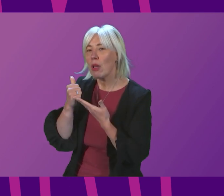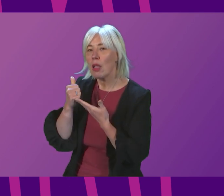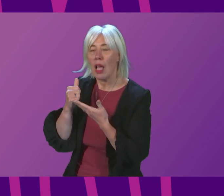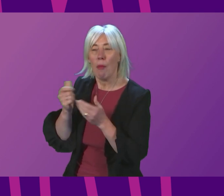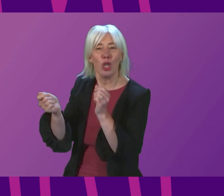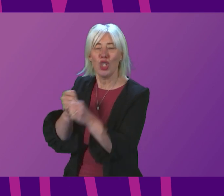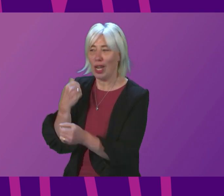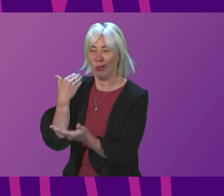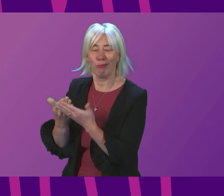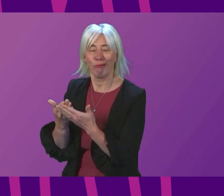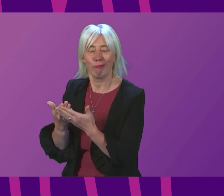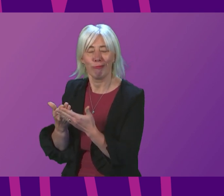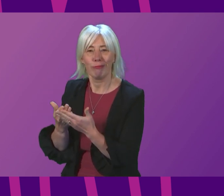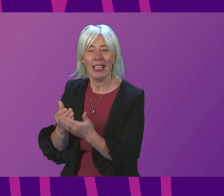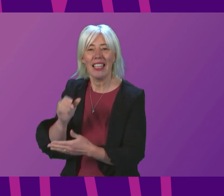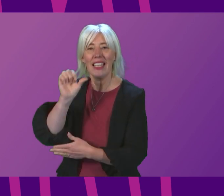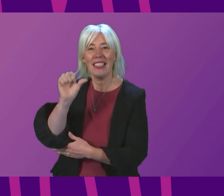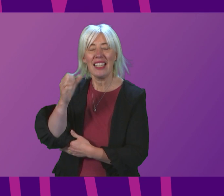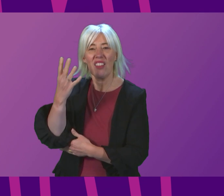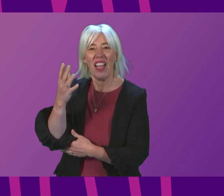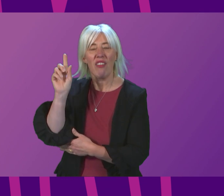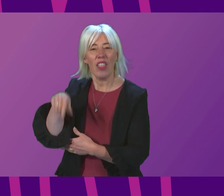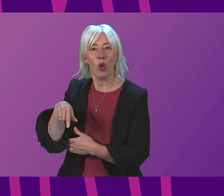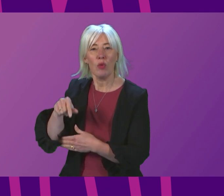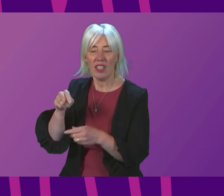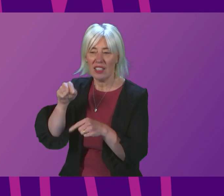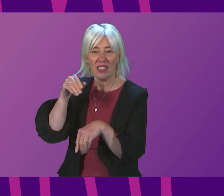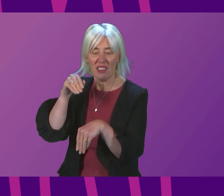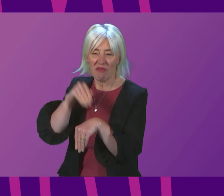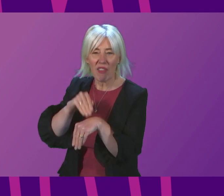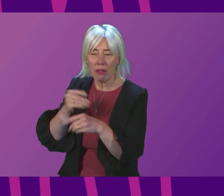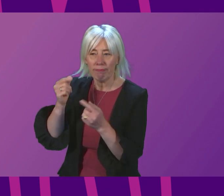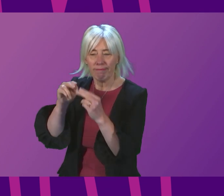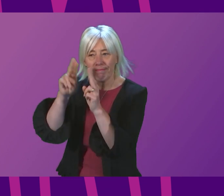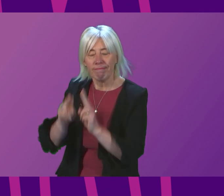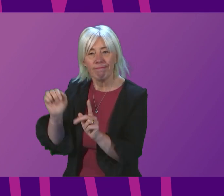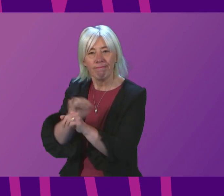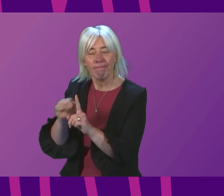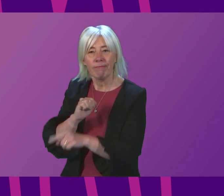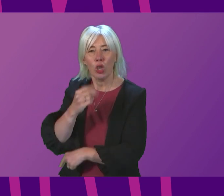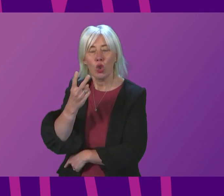Half of the 65,000 domestic violence incidents reported in 2020-21 were committed by reoffenders.